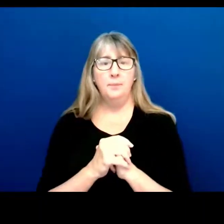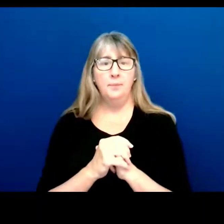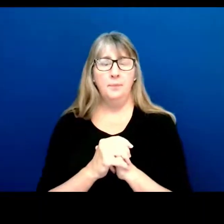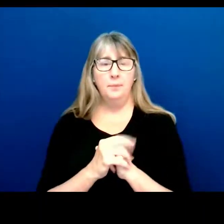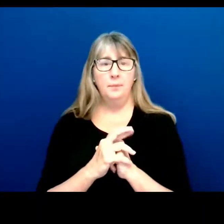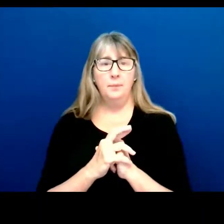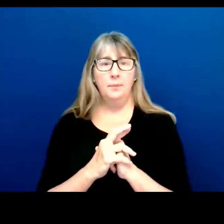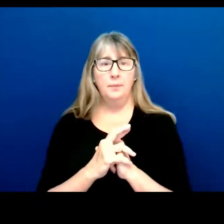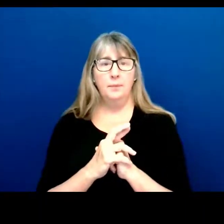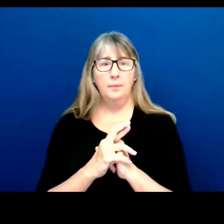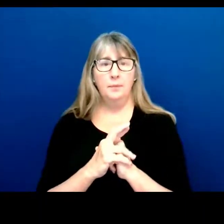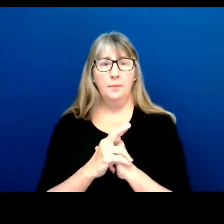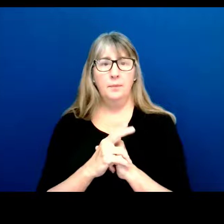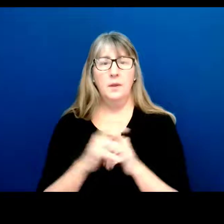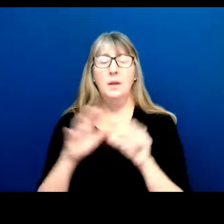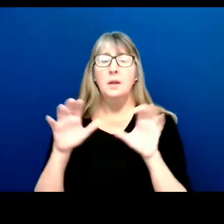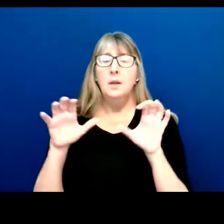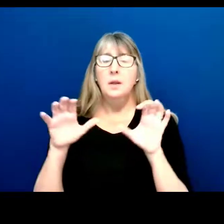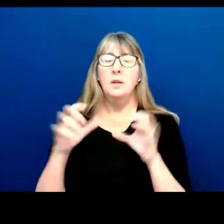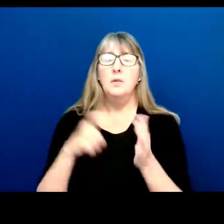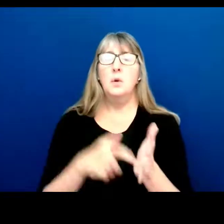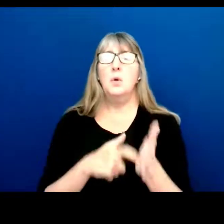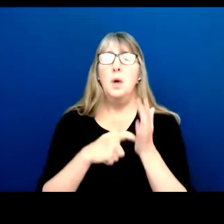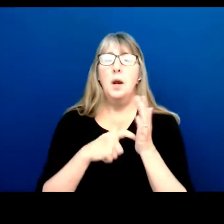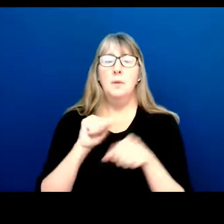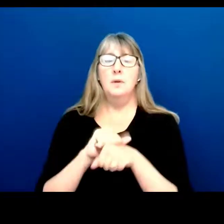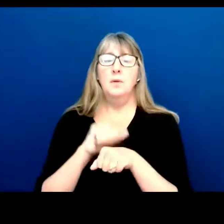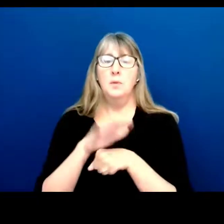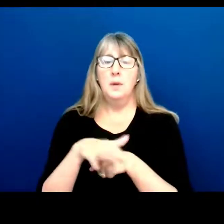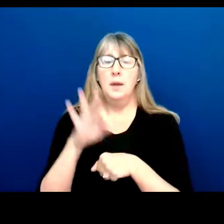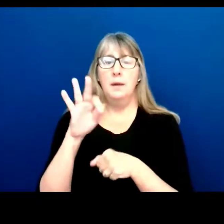"Does the requirement to submit FCOI policies in the eRA